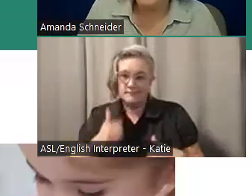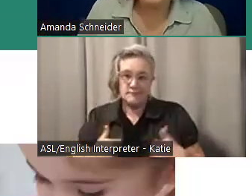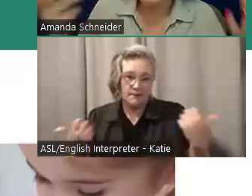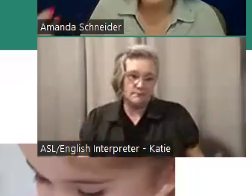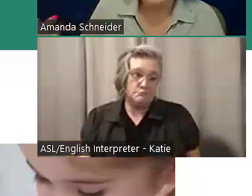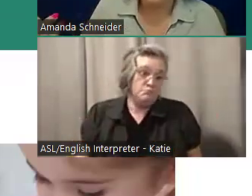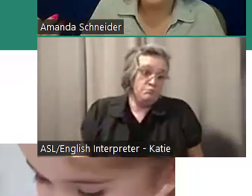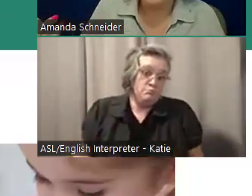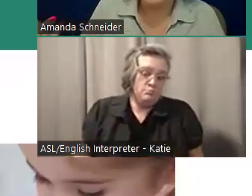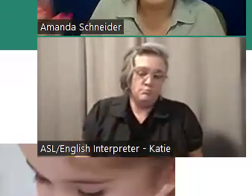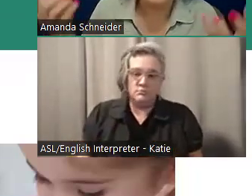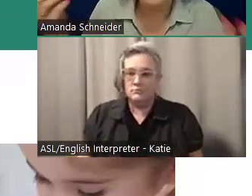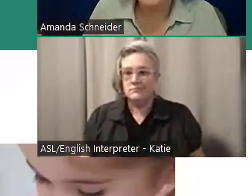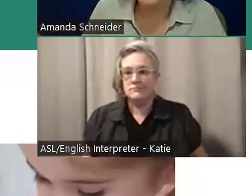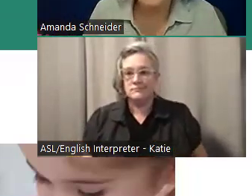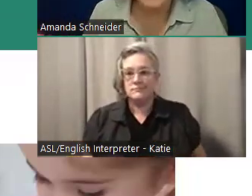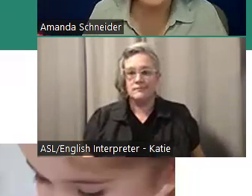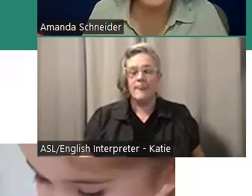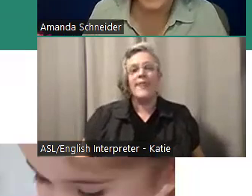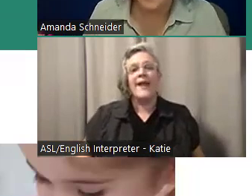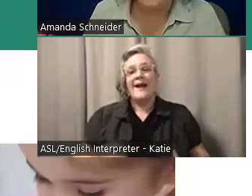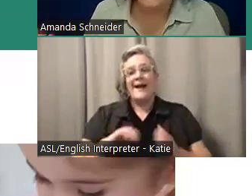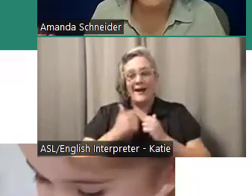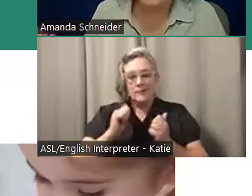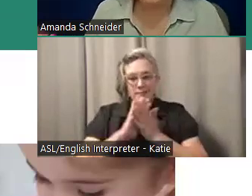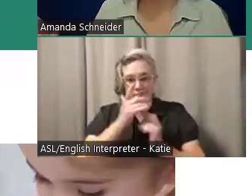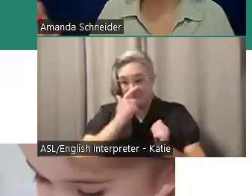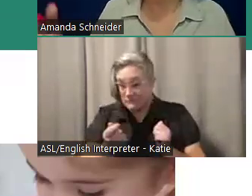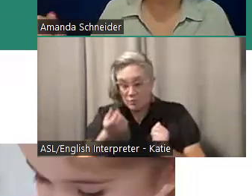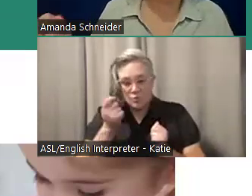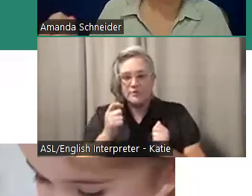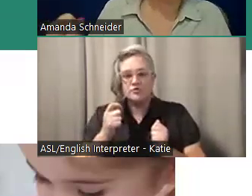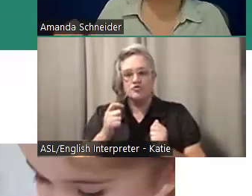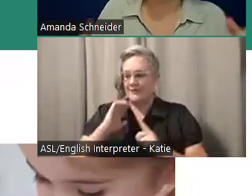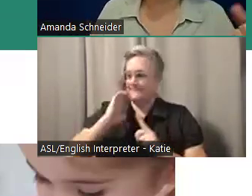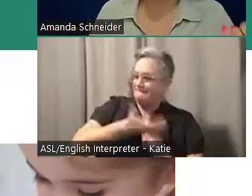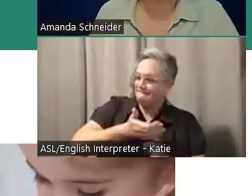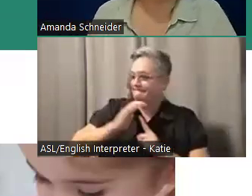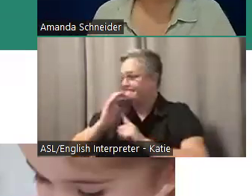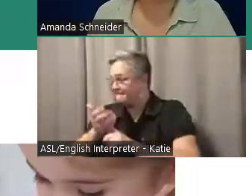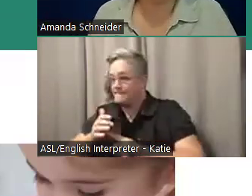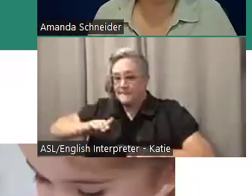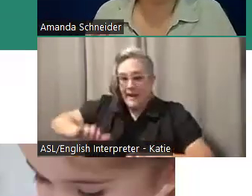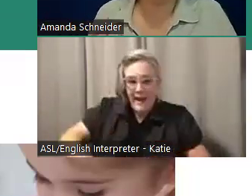And one way to maybe make it more alive is just acting it out. So, that could be changing